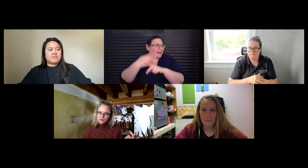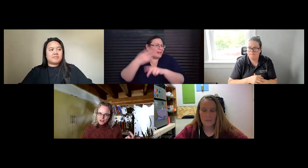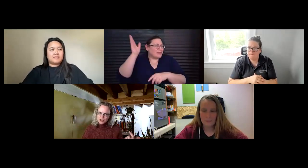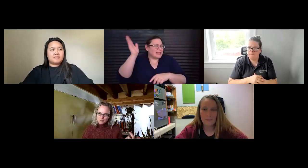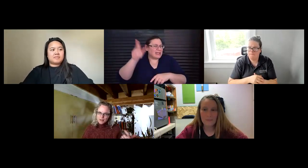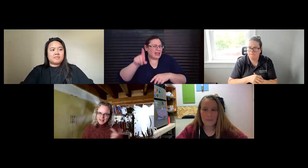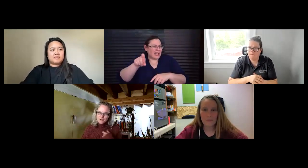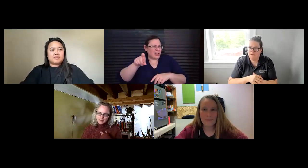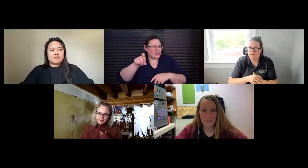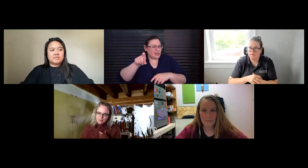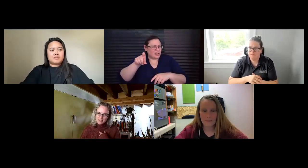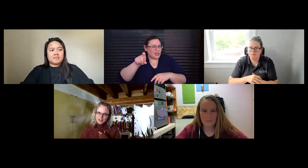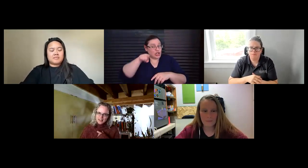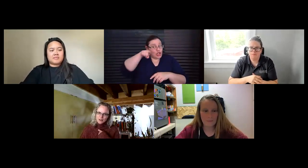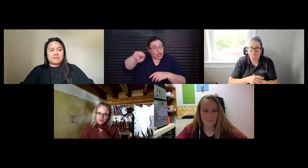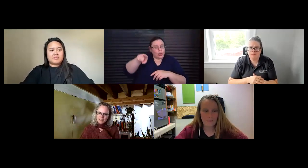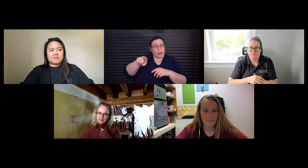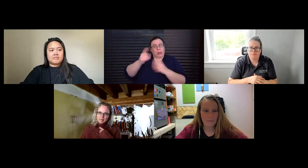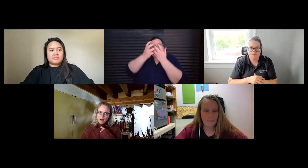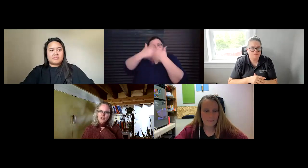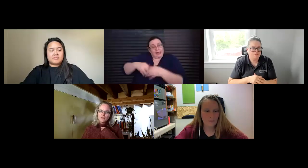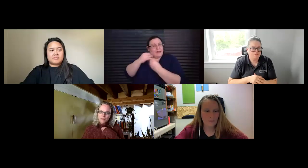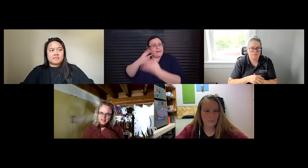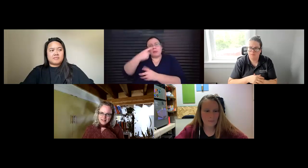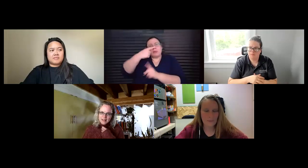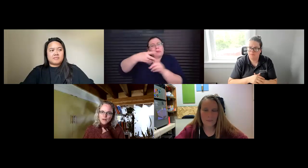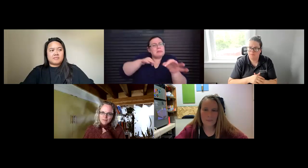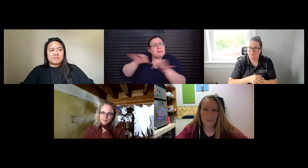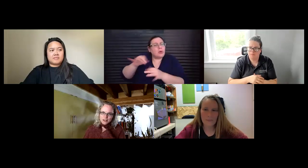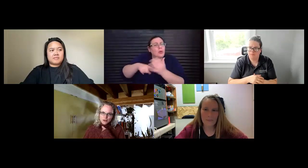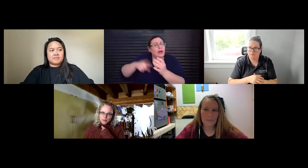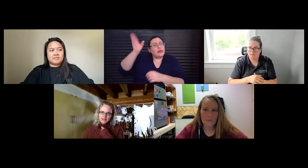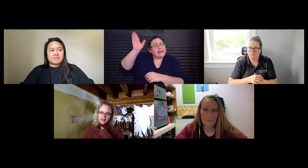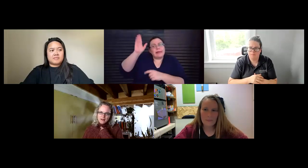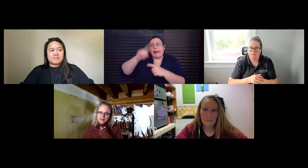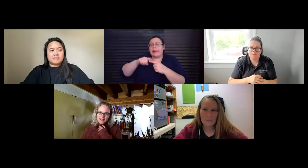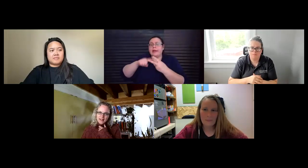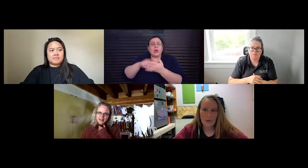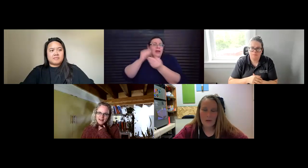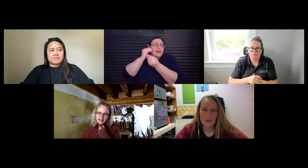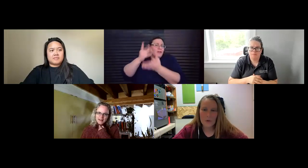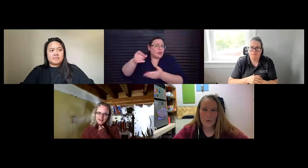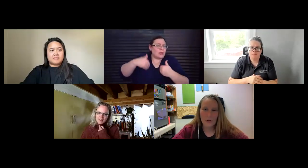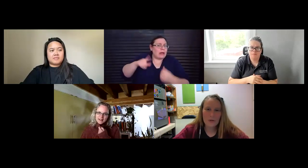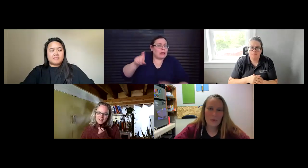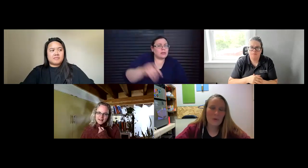You put together some information. Can you share a little bit about what you presented and what information you pulled together? Sure.